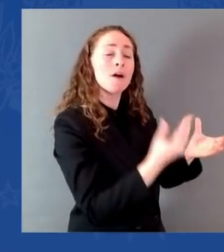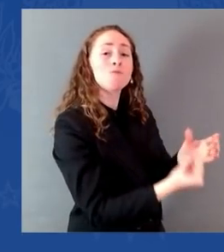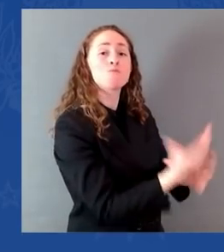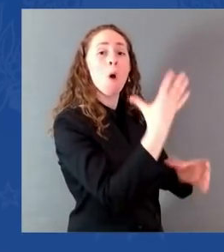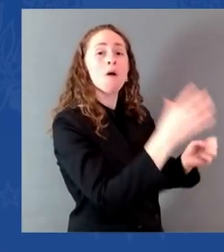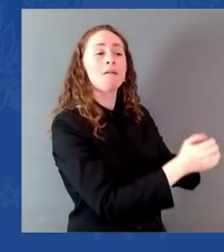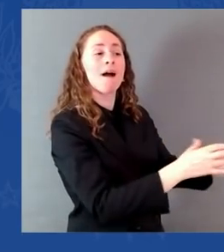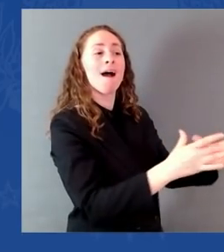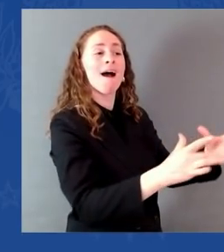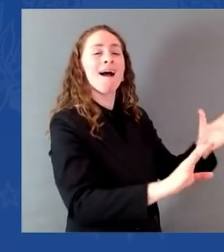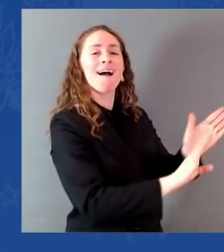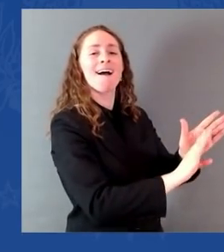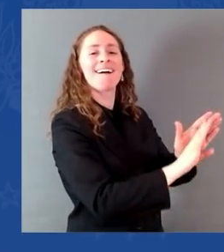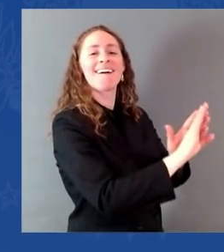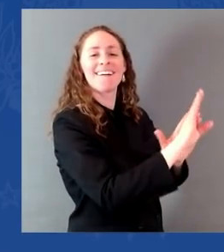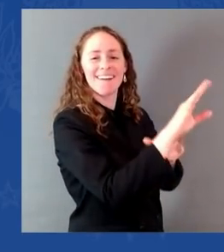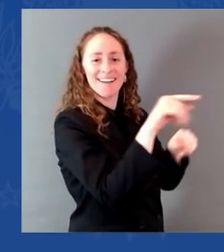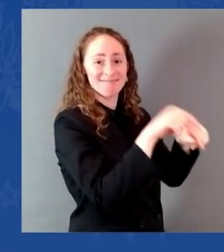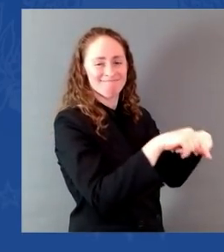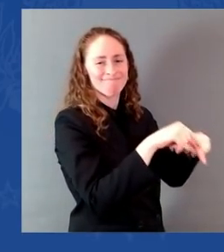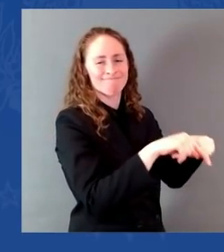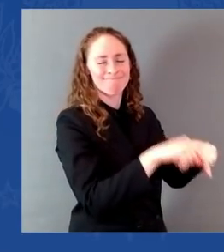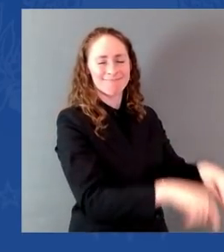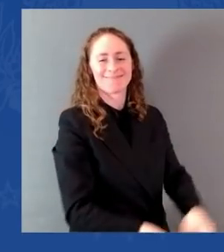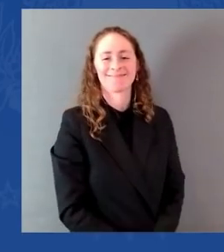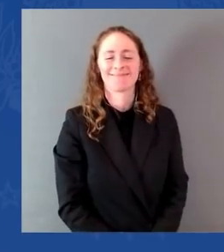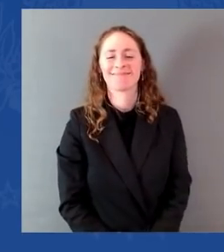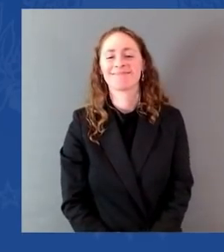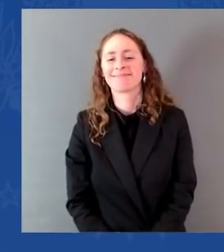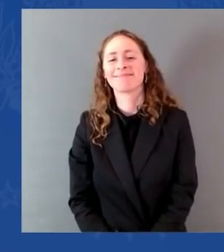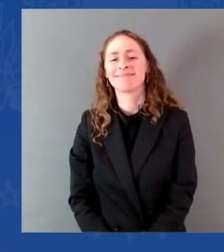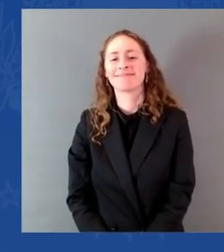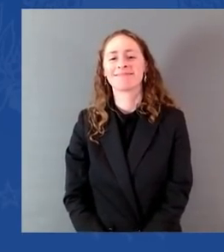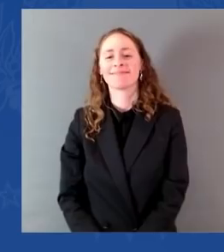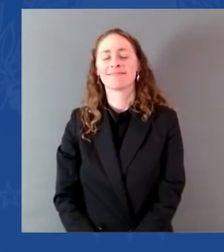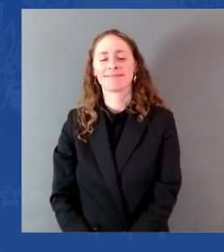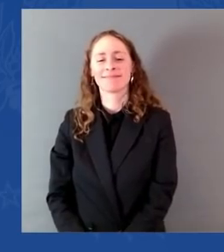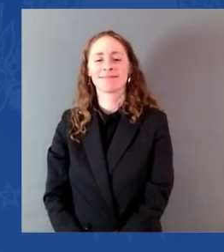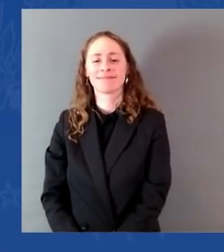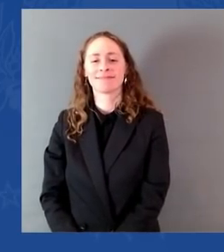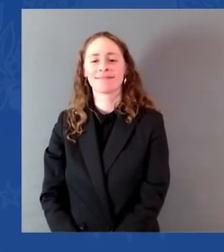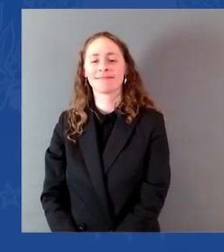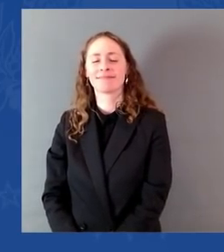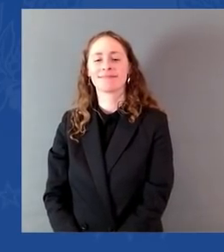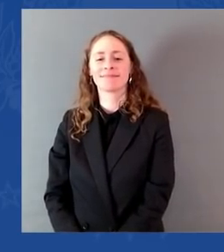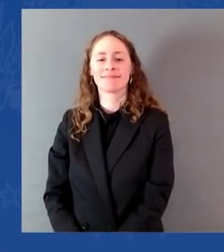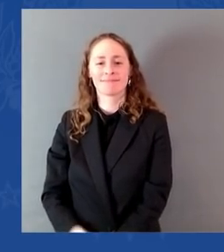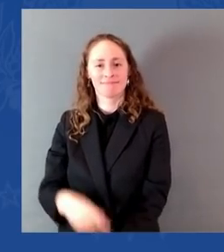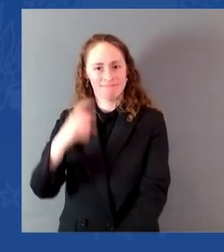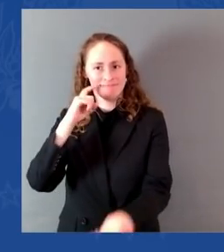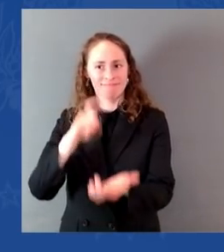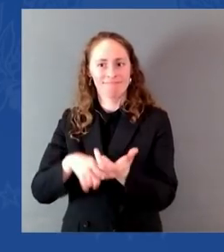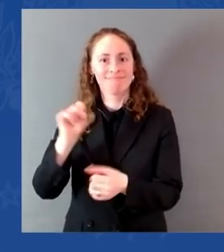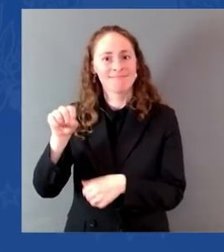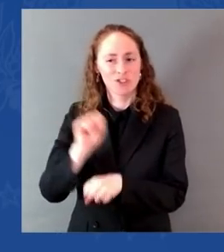The only way this works is if blue-collar Americans do the building -- and the only way it ever worked. And we're going to do it again.